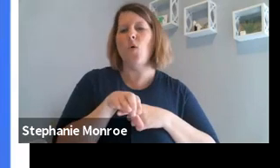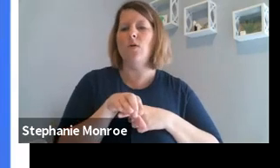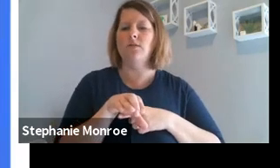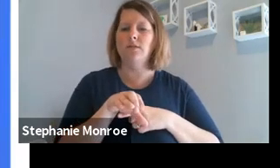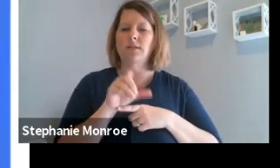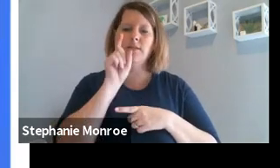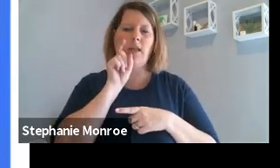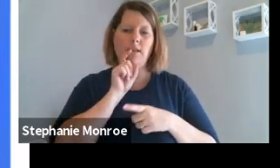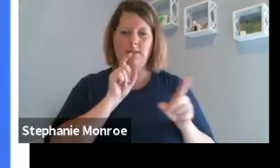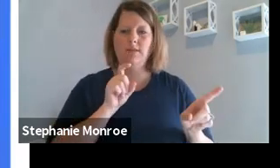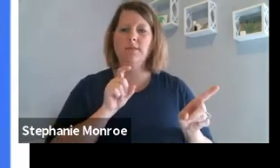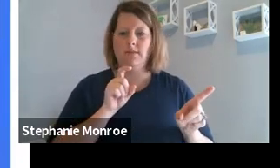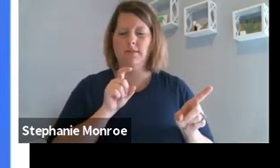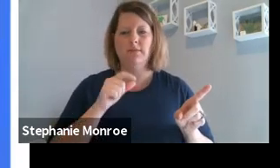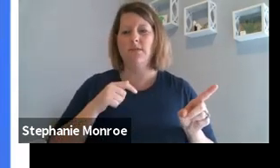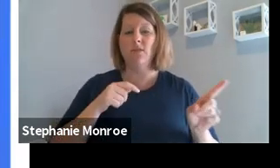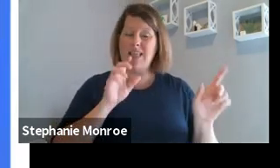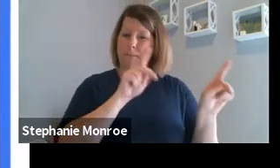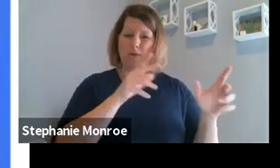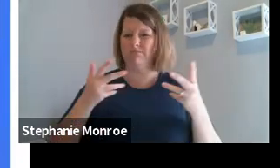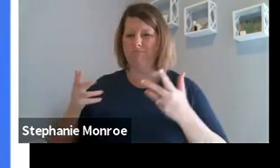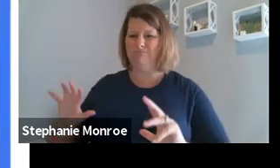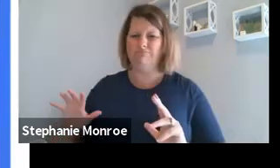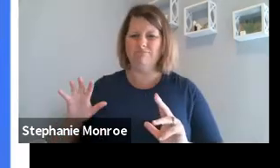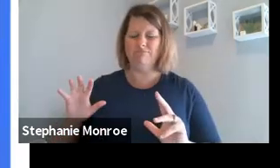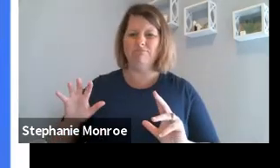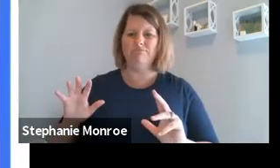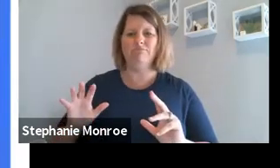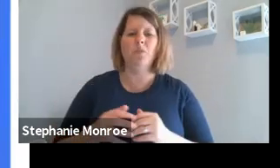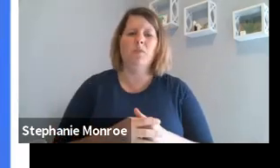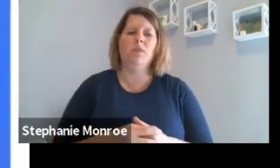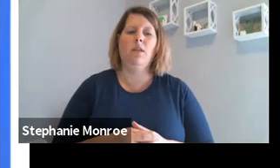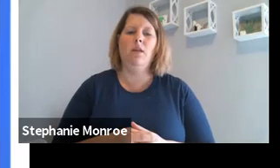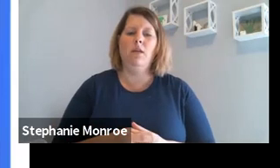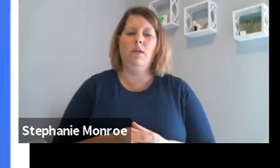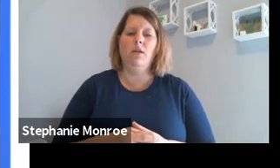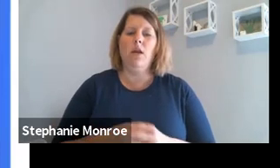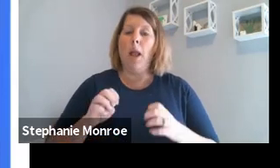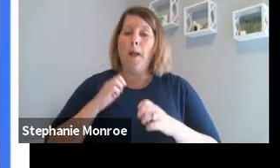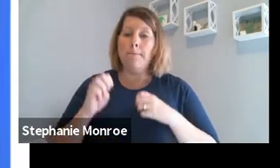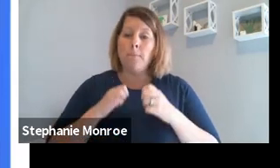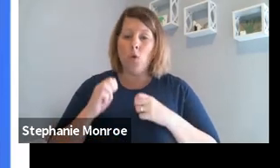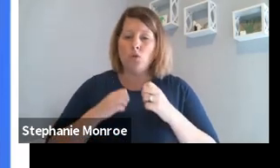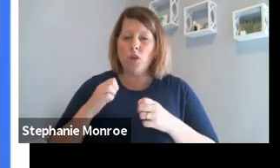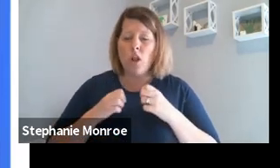to have unwanted unwanted sexual contact. Emotional abuse, even though is undermined